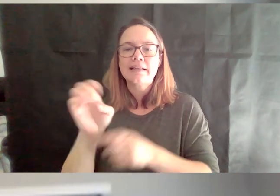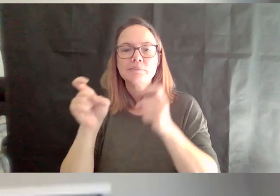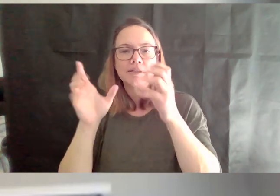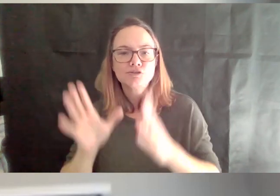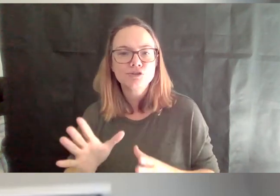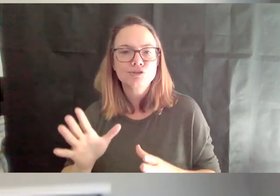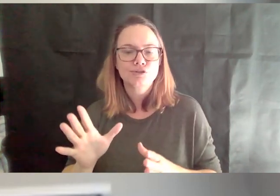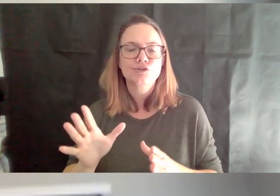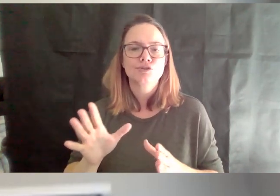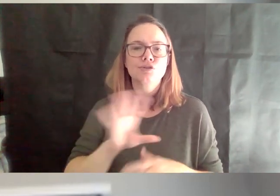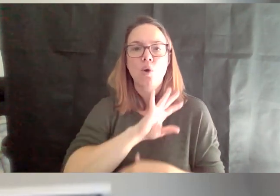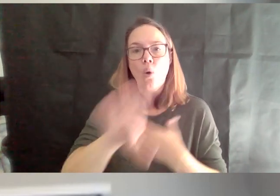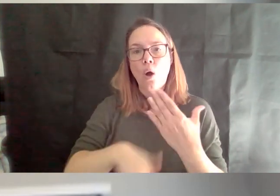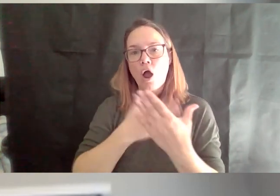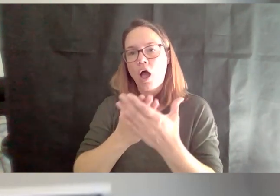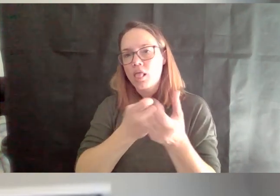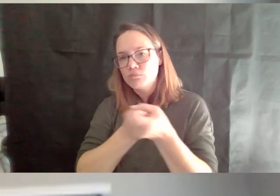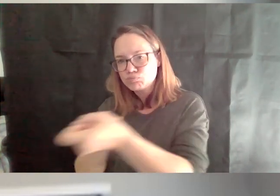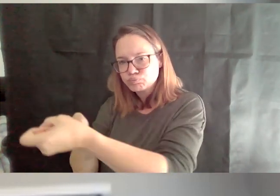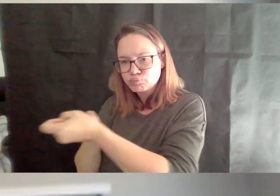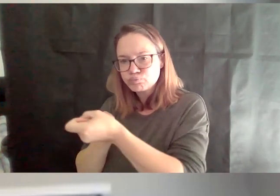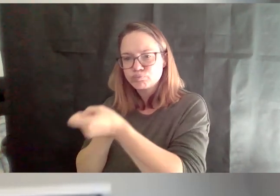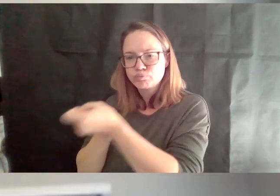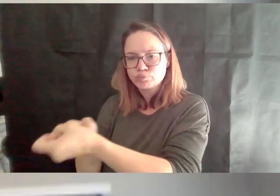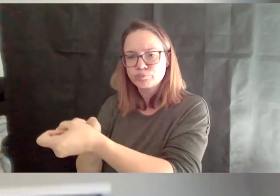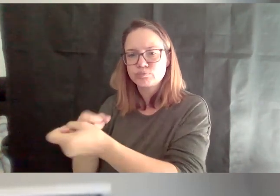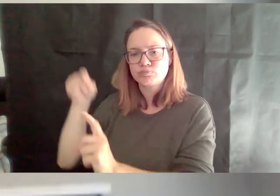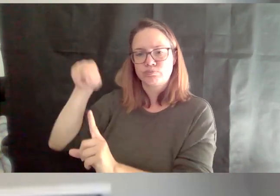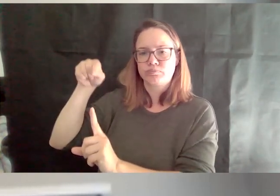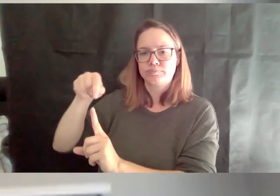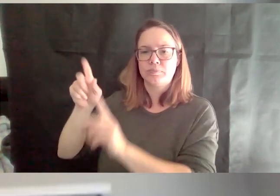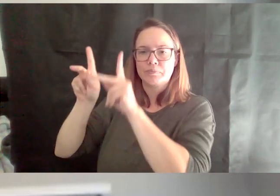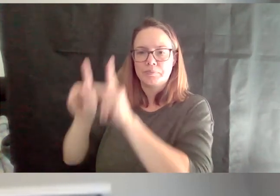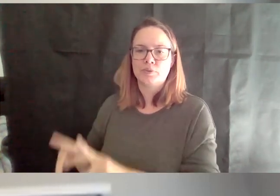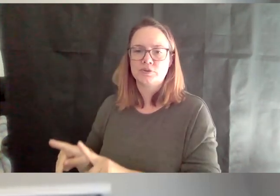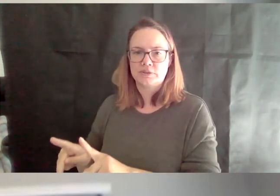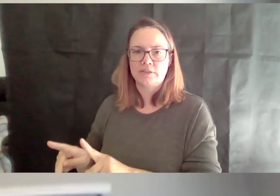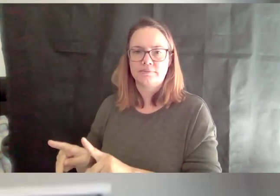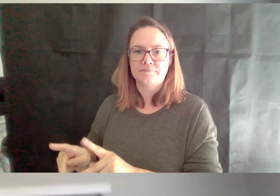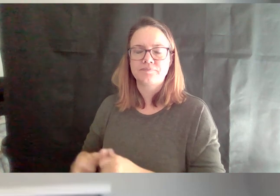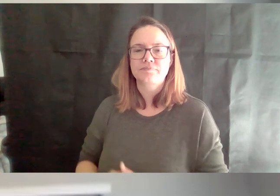to best serve that consumer. So the switch from case management